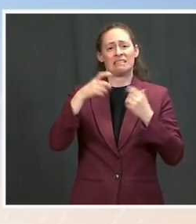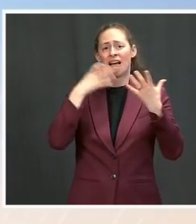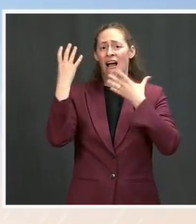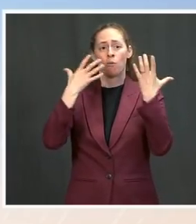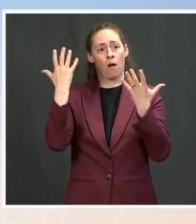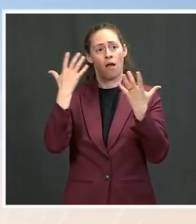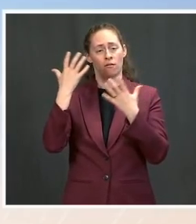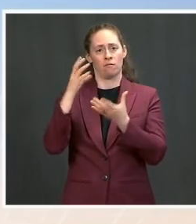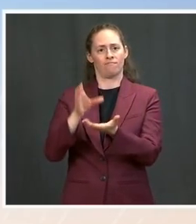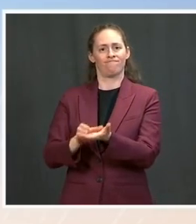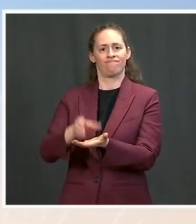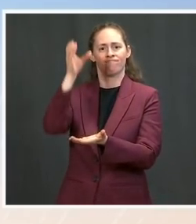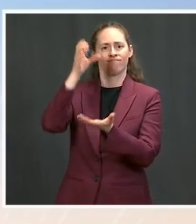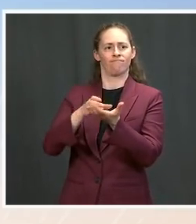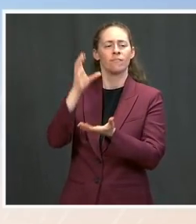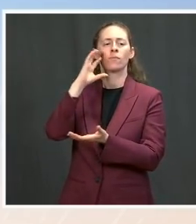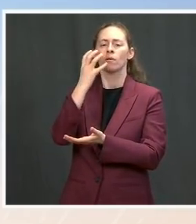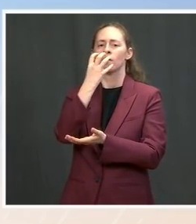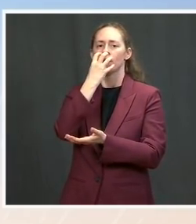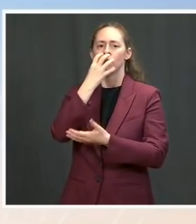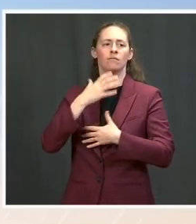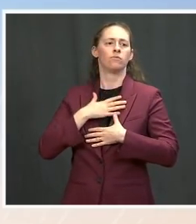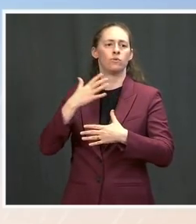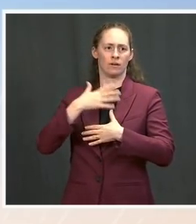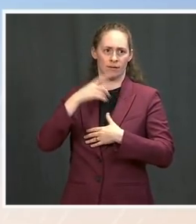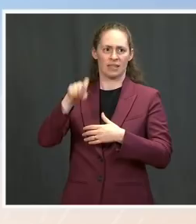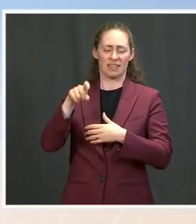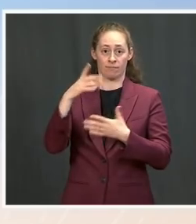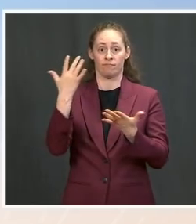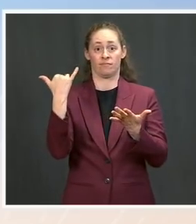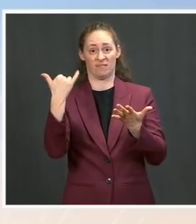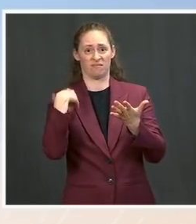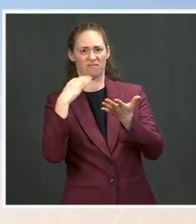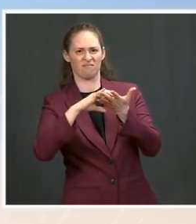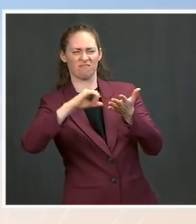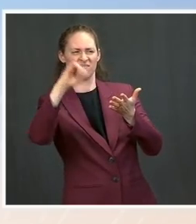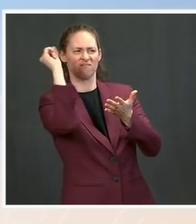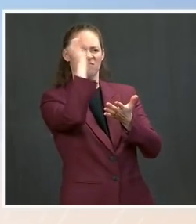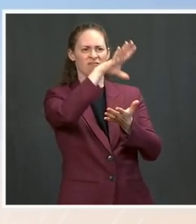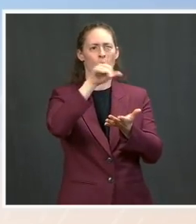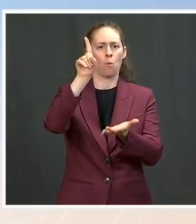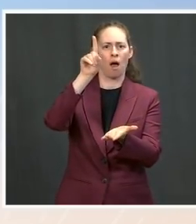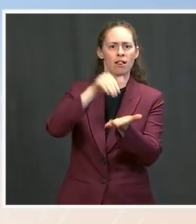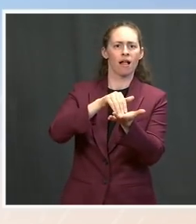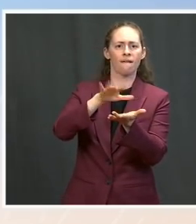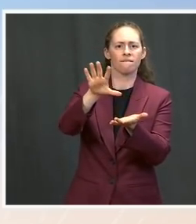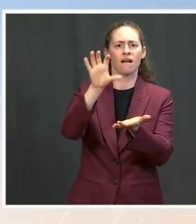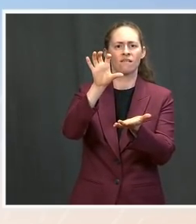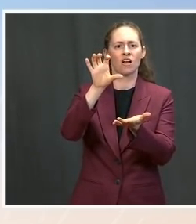that will remain in India and can repeatedly be refilled at local supply centers, with more planeloads to come.